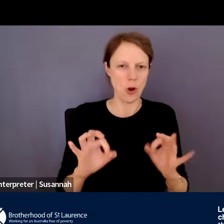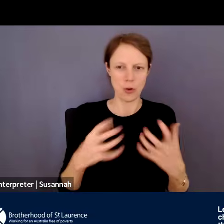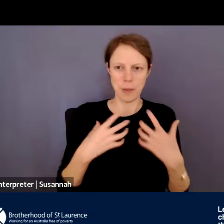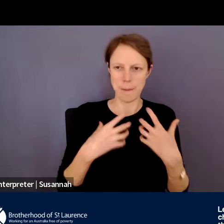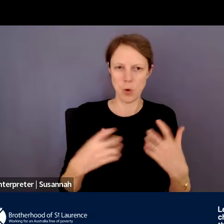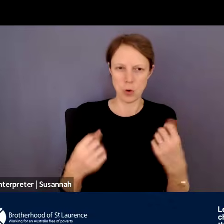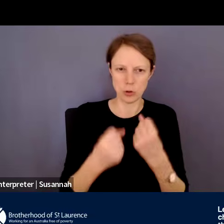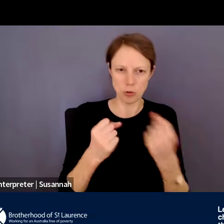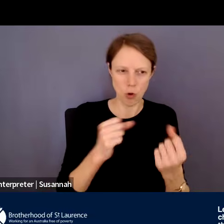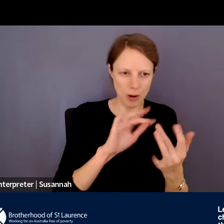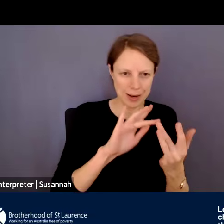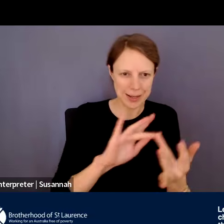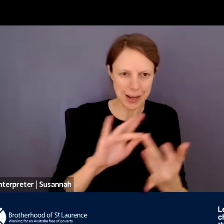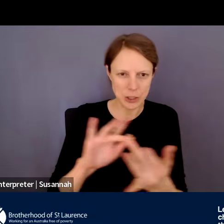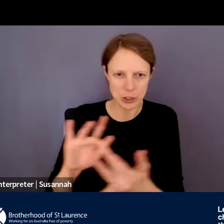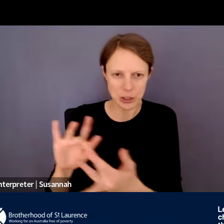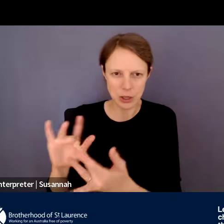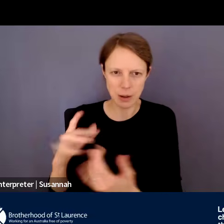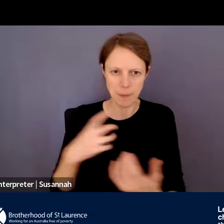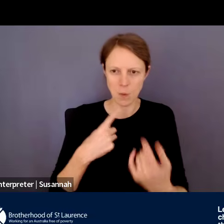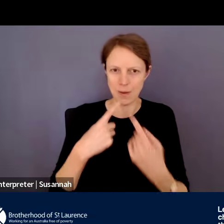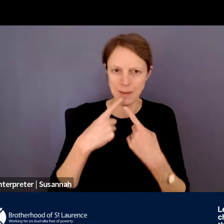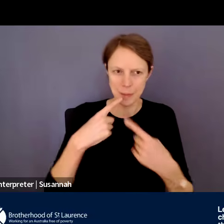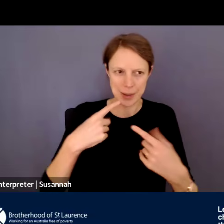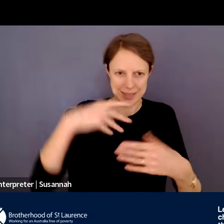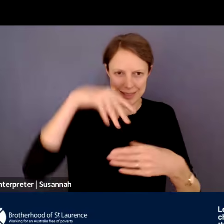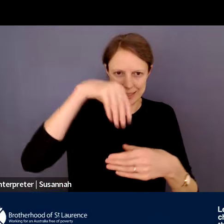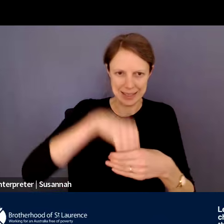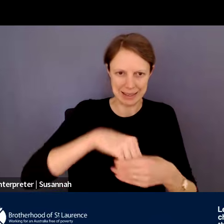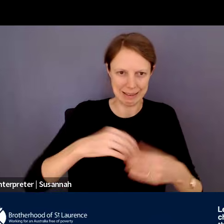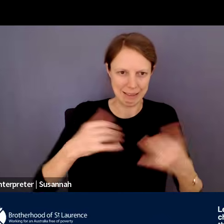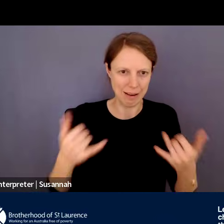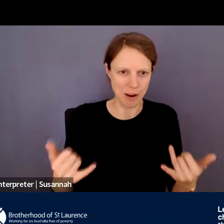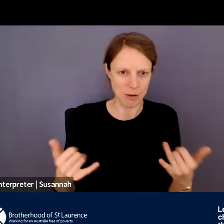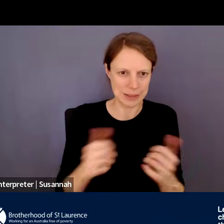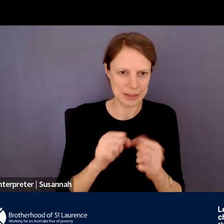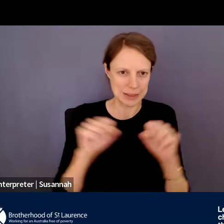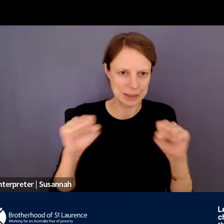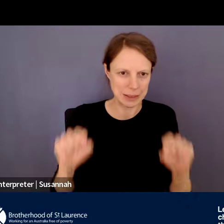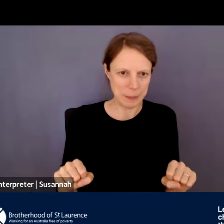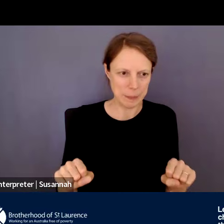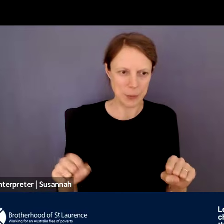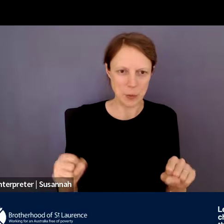the information, navigation within the existing system to ensure that a child and their family can